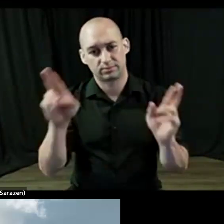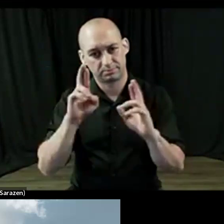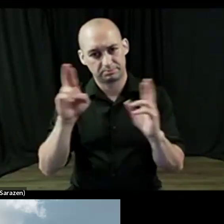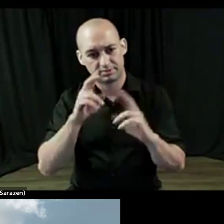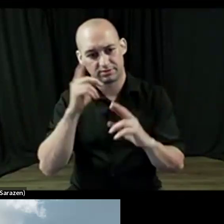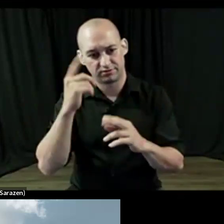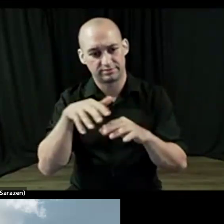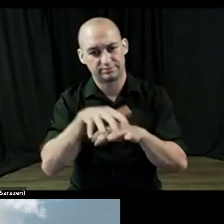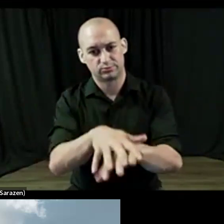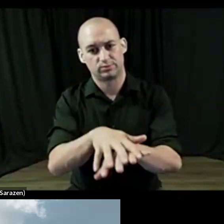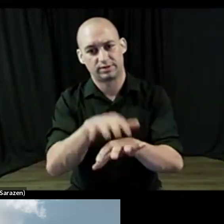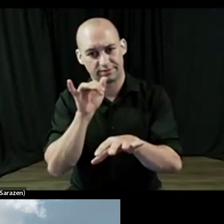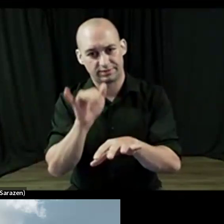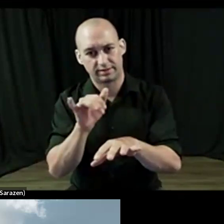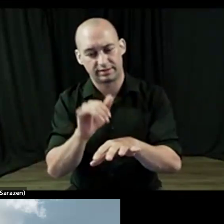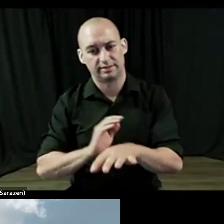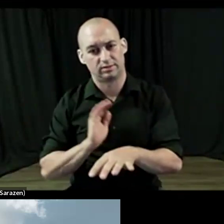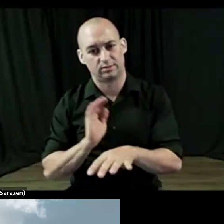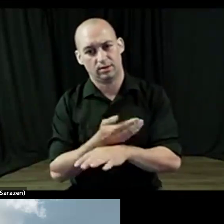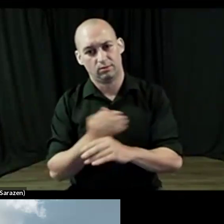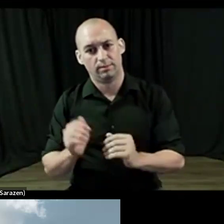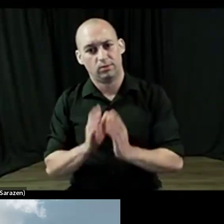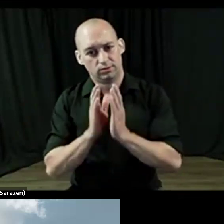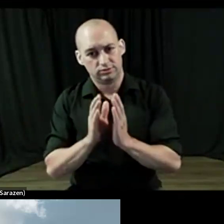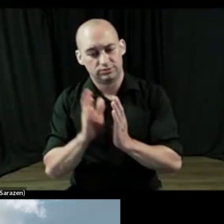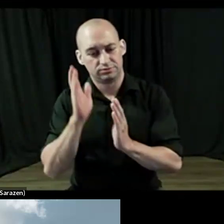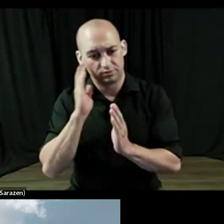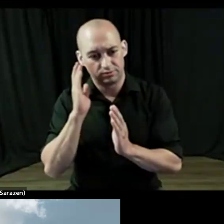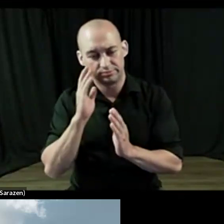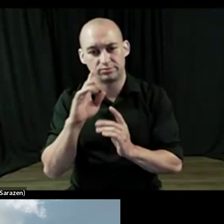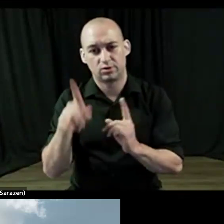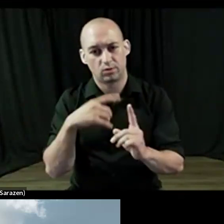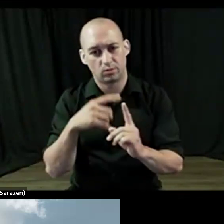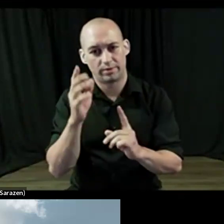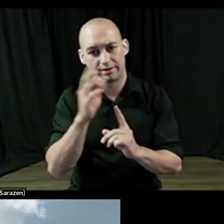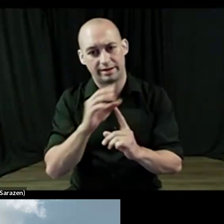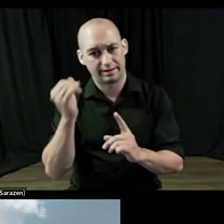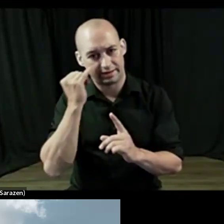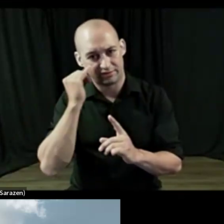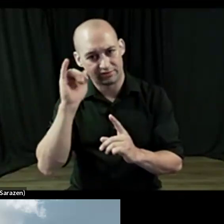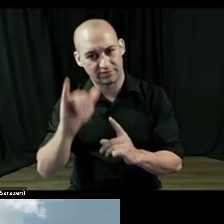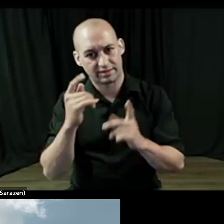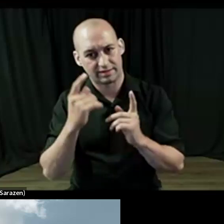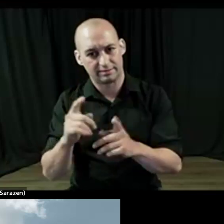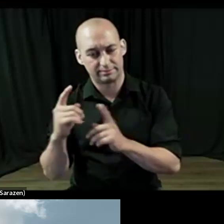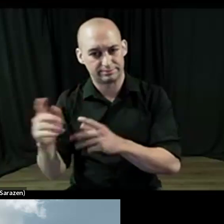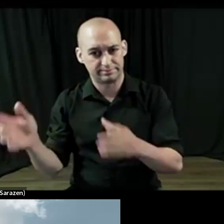that into our approach. You know, when and if that comes together. But you mentioned a really great